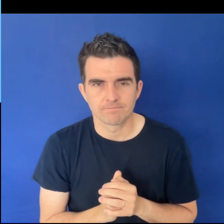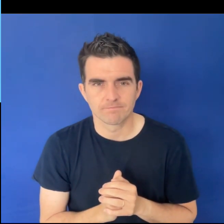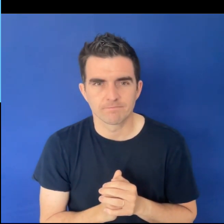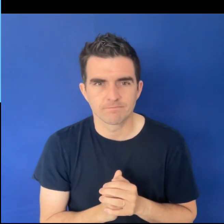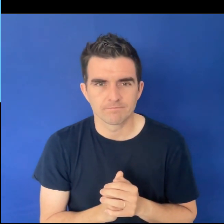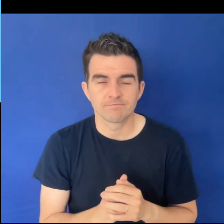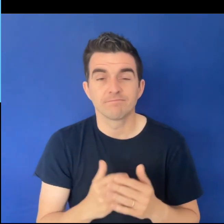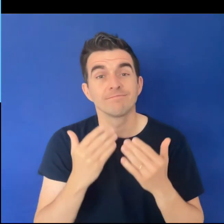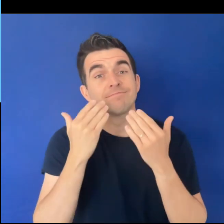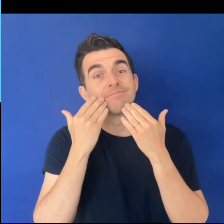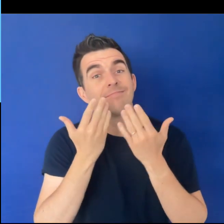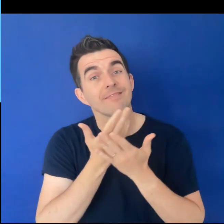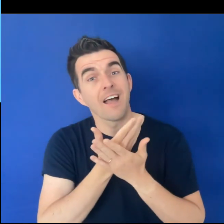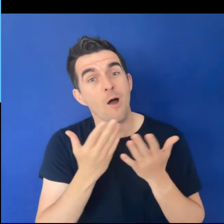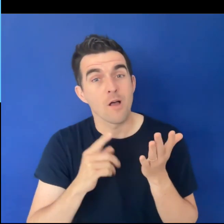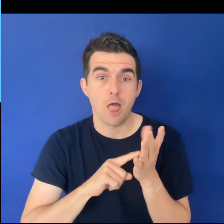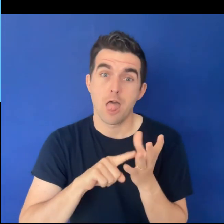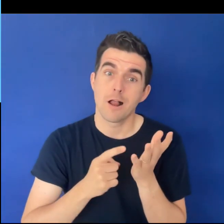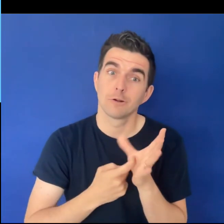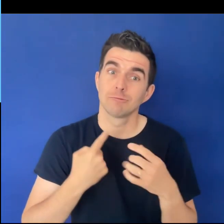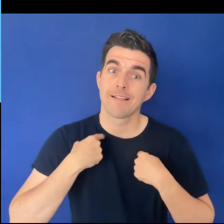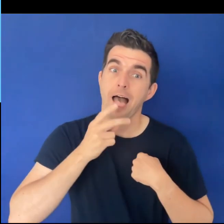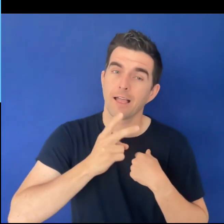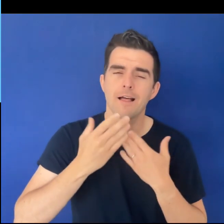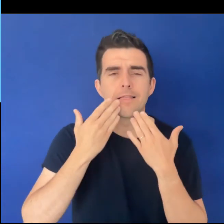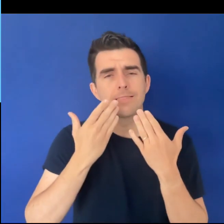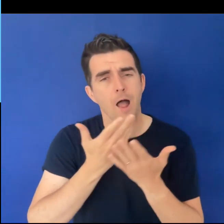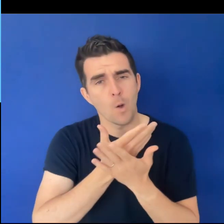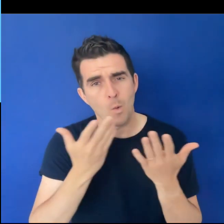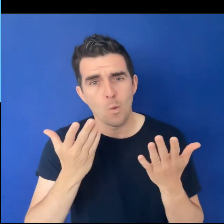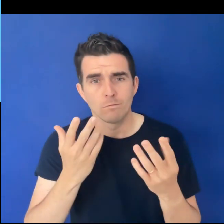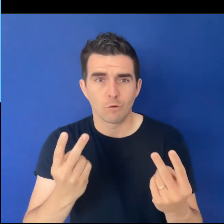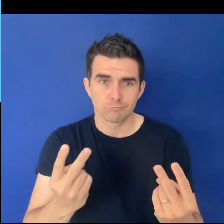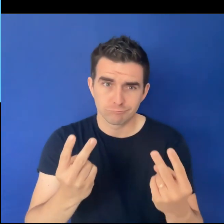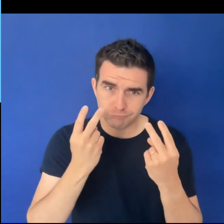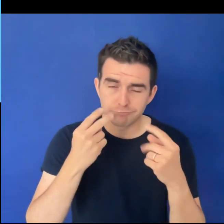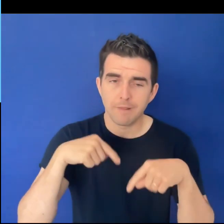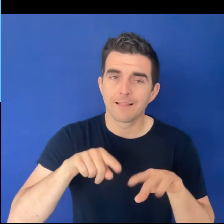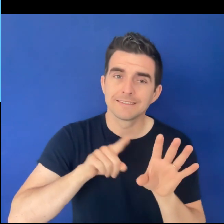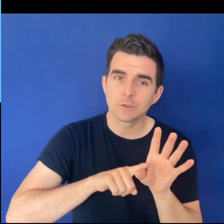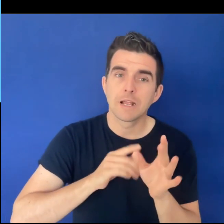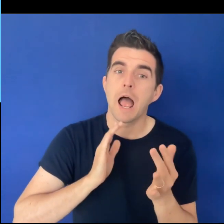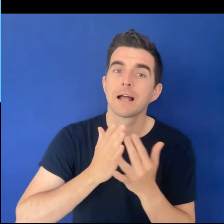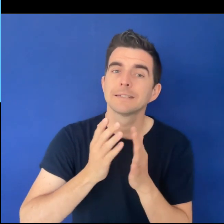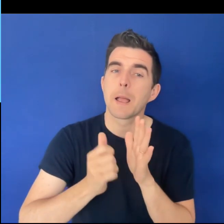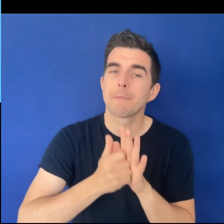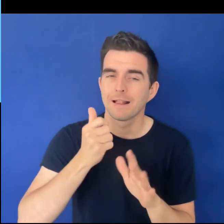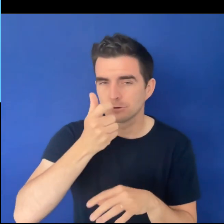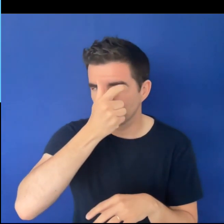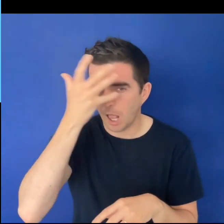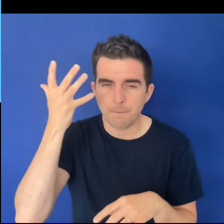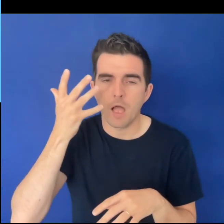Hi everyone, Laura here again. Thank you so much for tuning in to this year’s Access-Ability Summer Showcase.